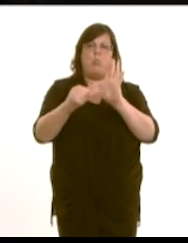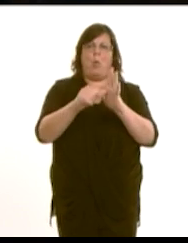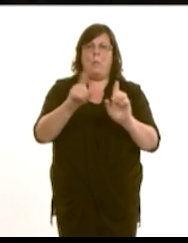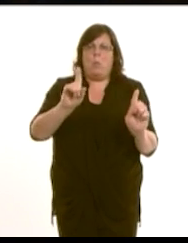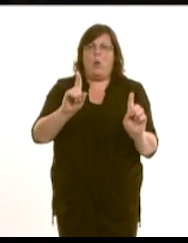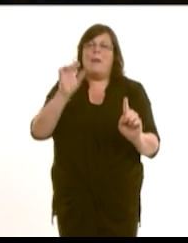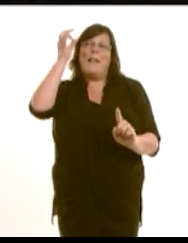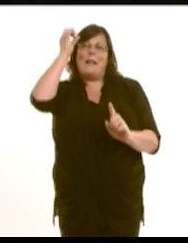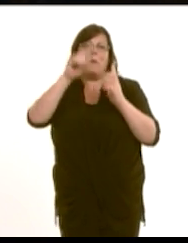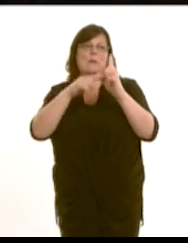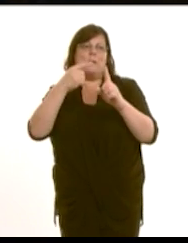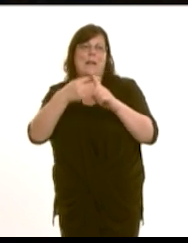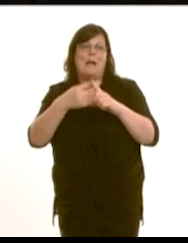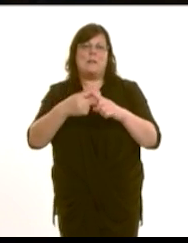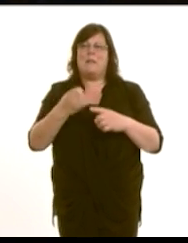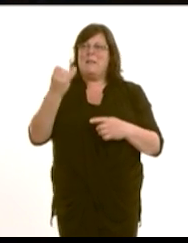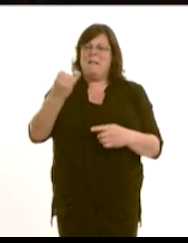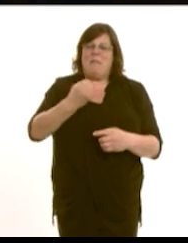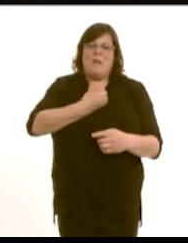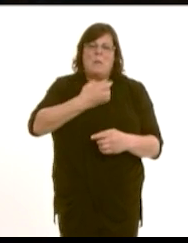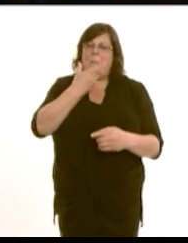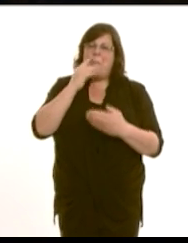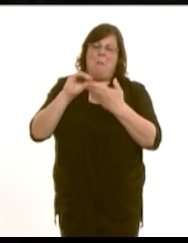people are now struggling to pay their bills.